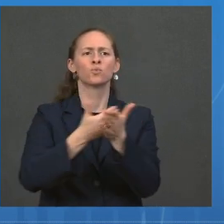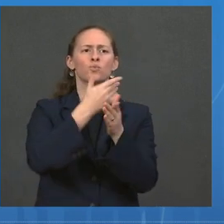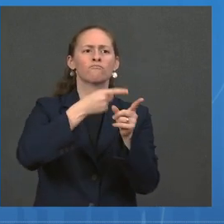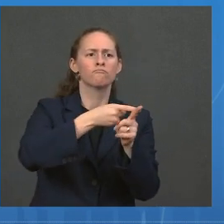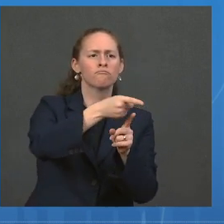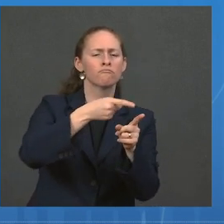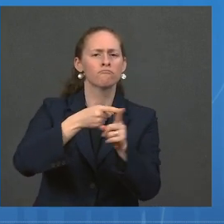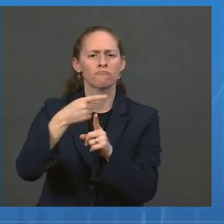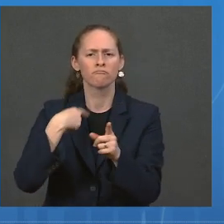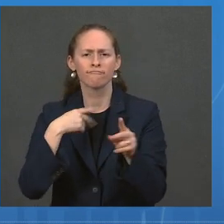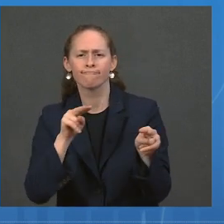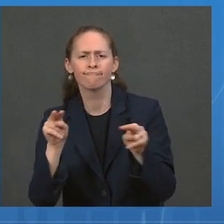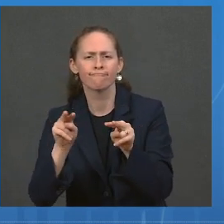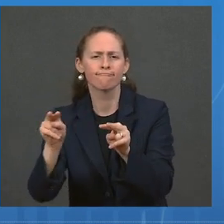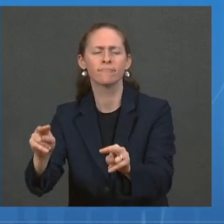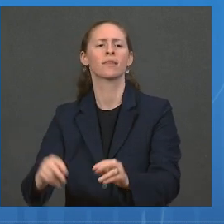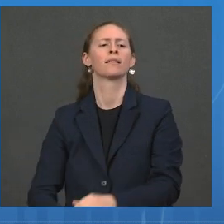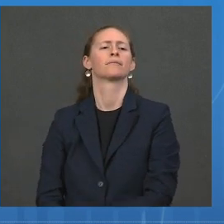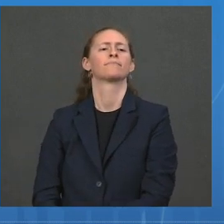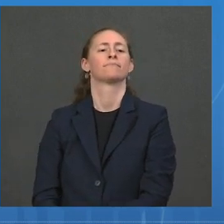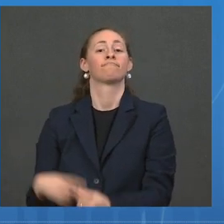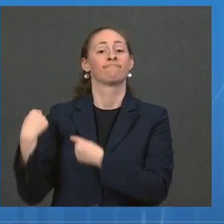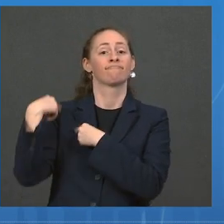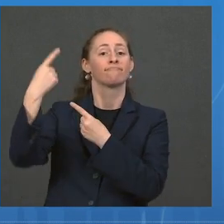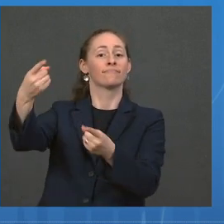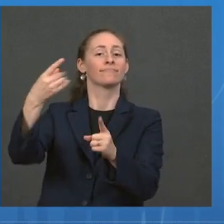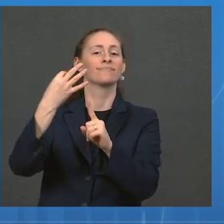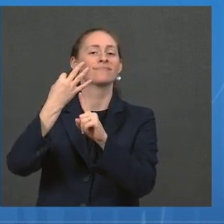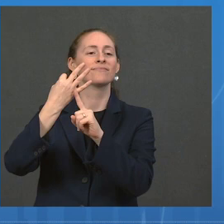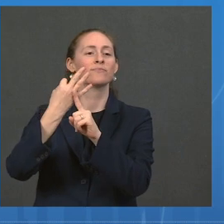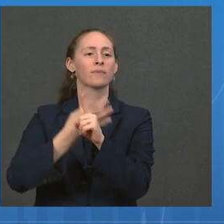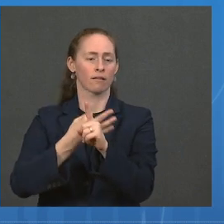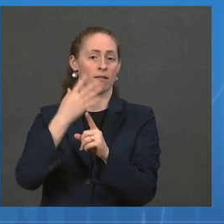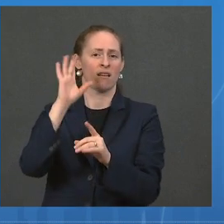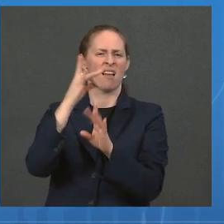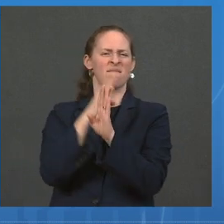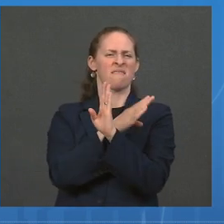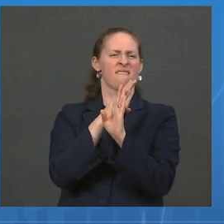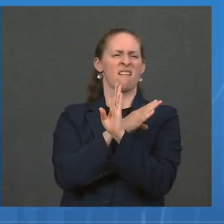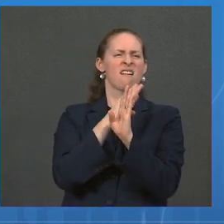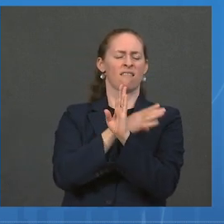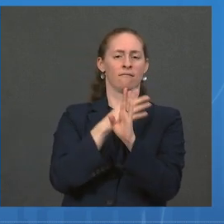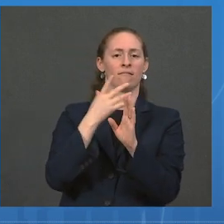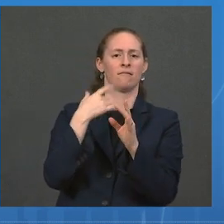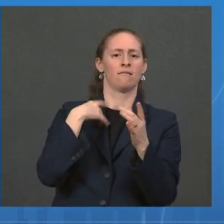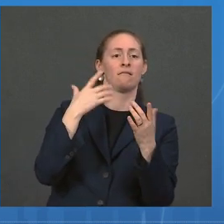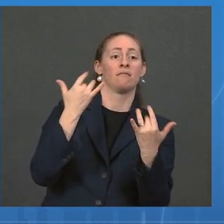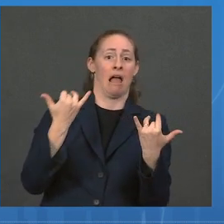Over the past nine months, as we have previously reported, we have ramped up our sequencing capabilities in partnership